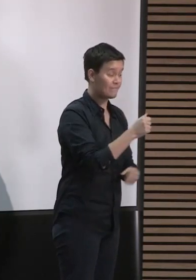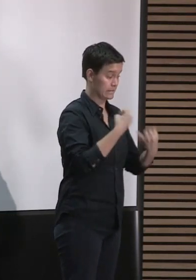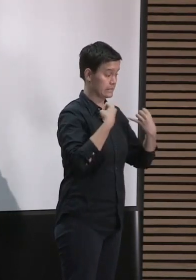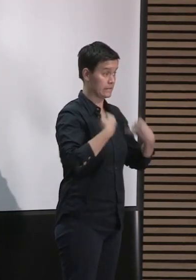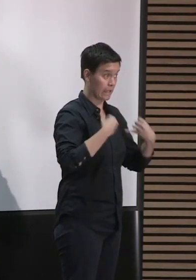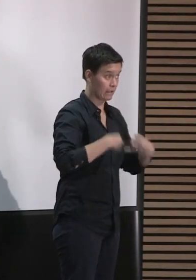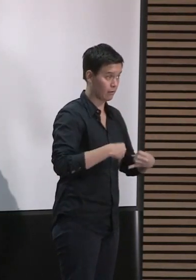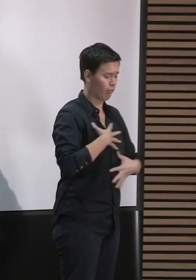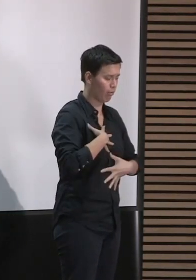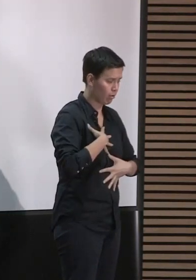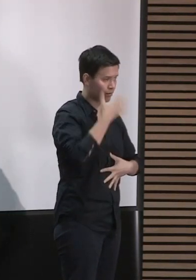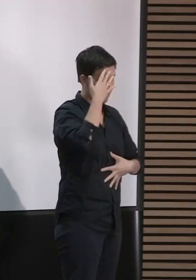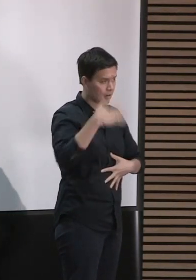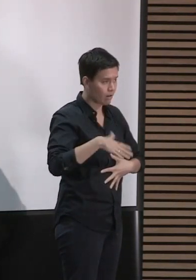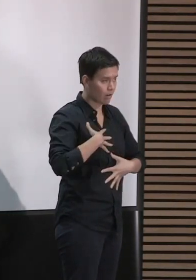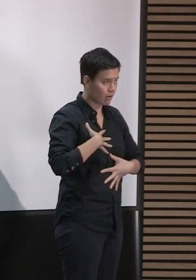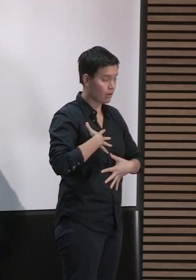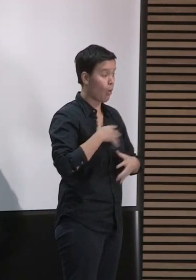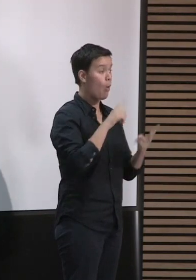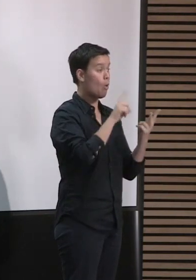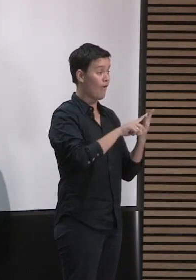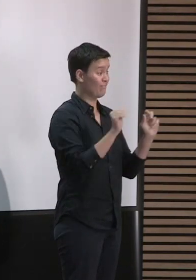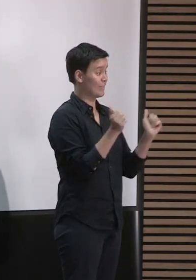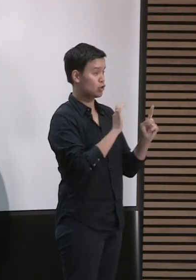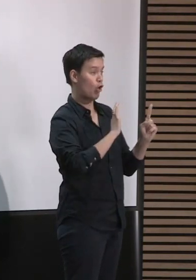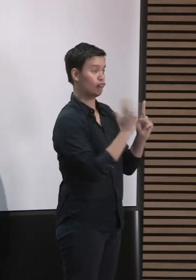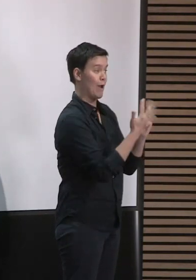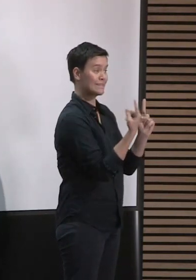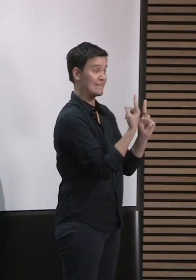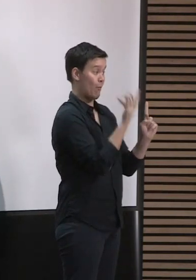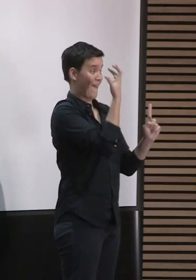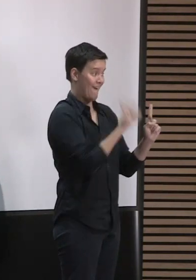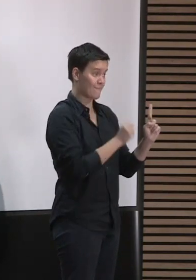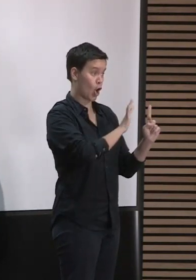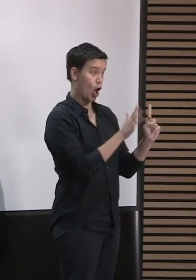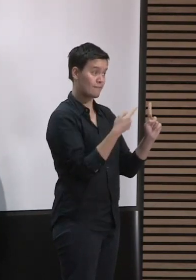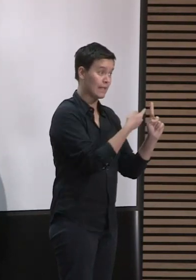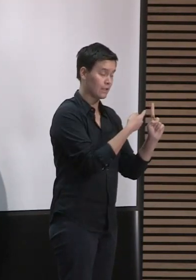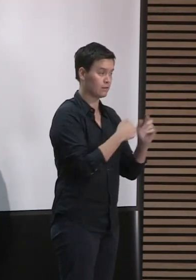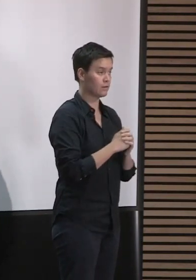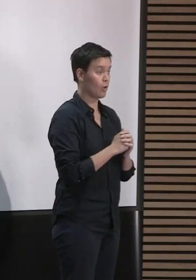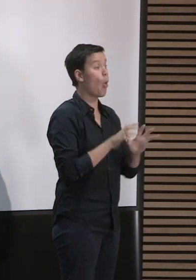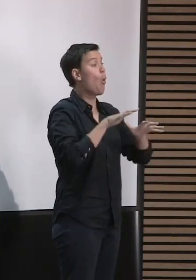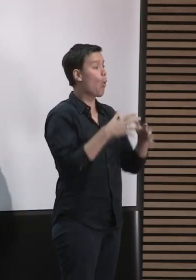testing, just a reminder people should only present for testing if they are symptomatic, connected to a